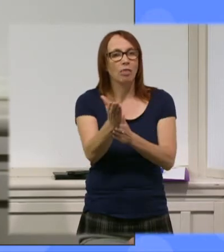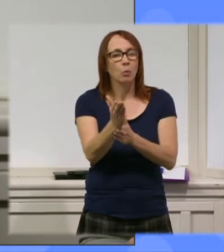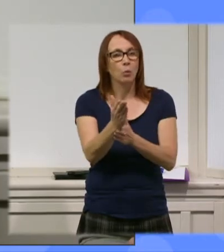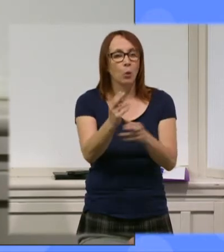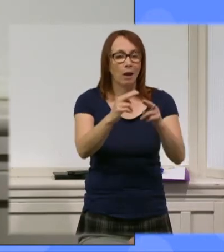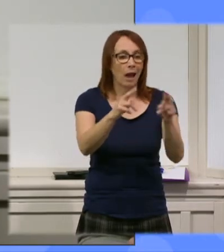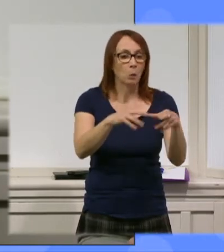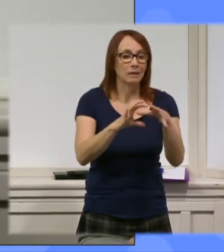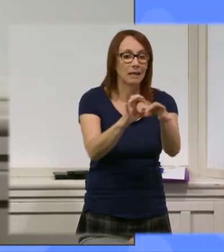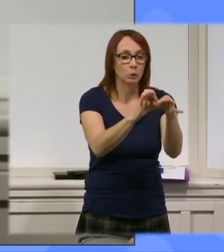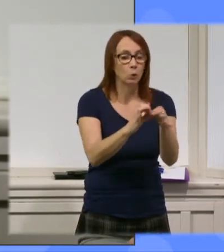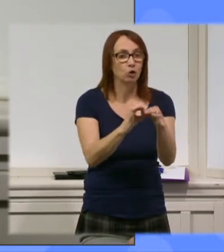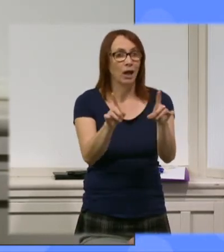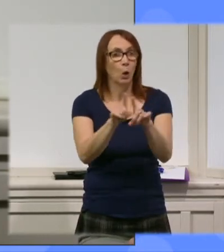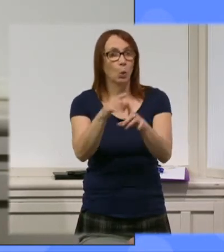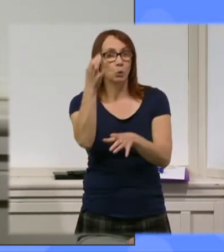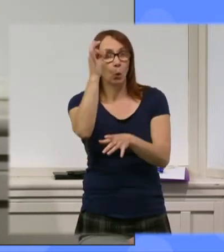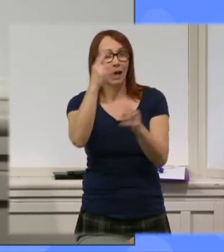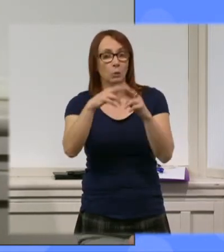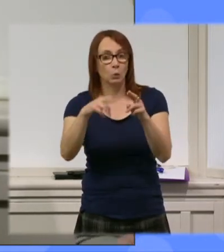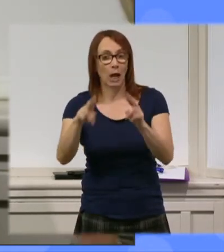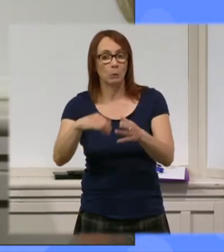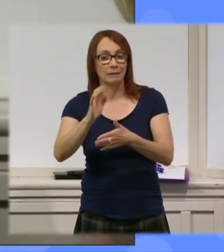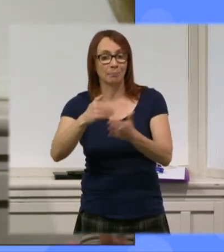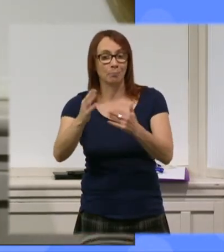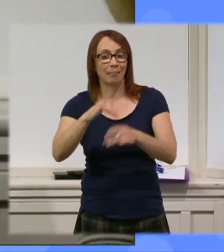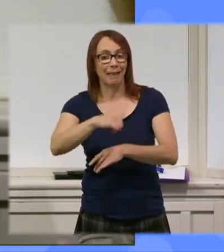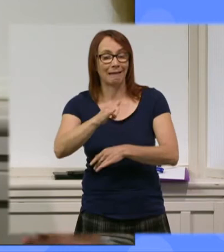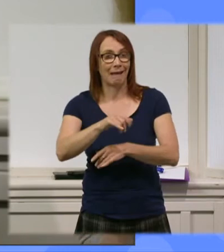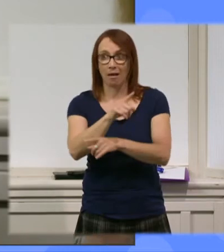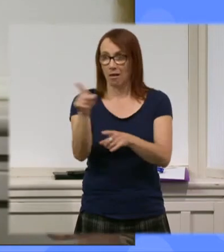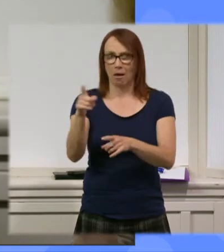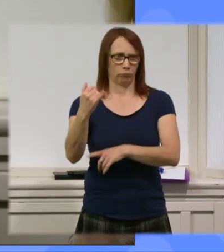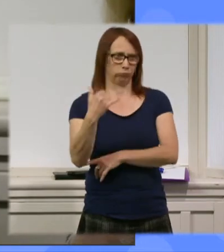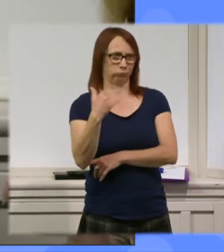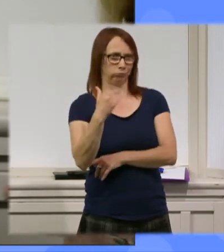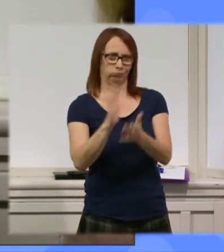should see council house building again for the needs that communities of god